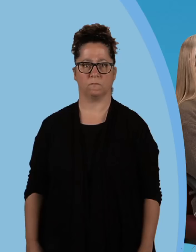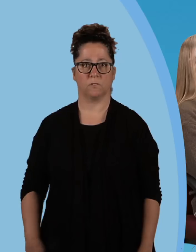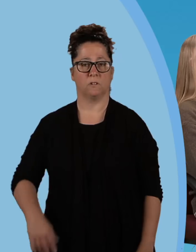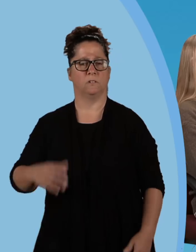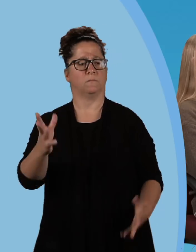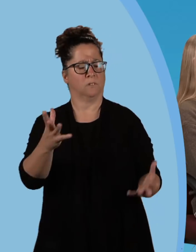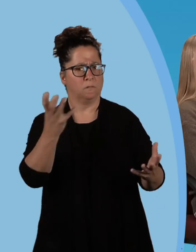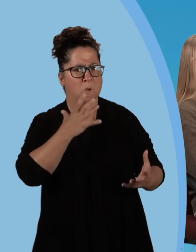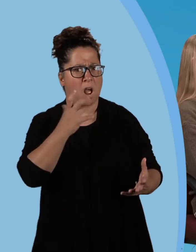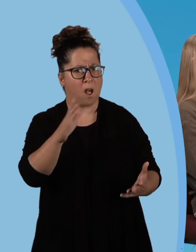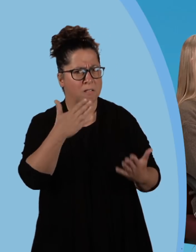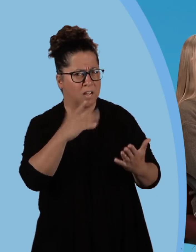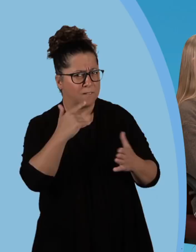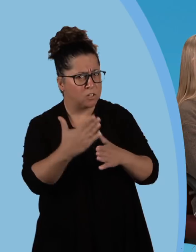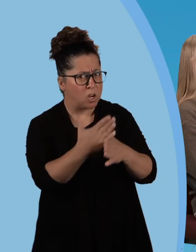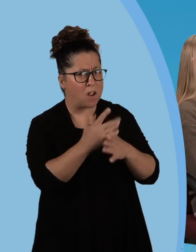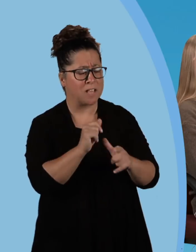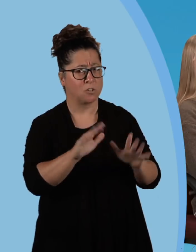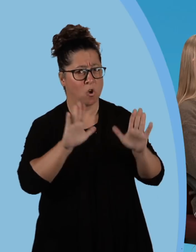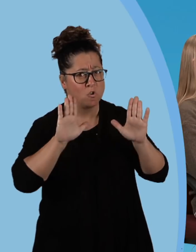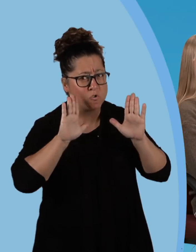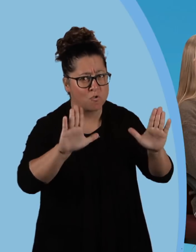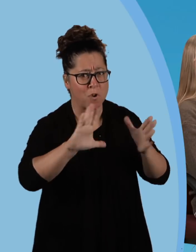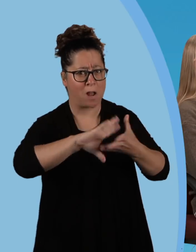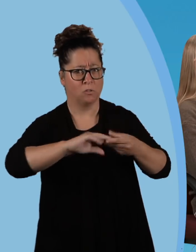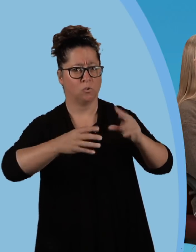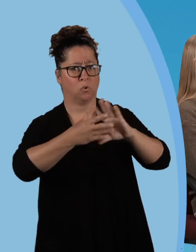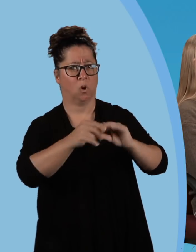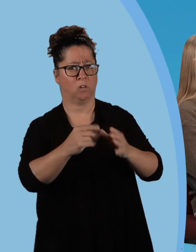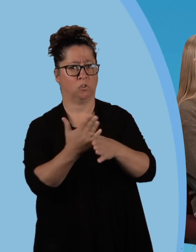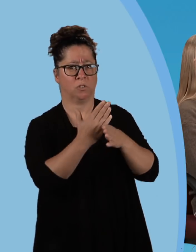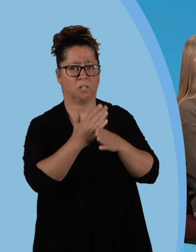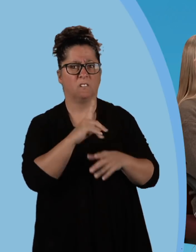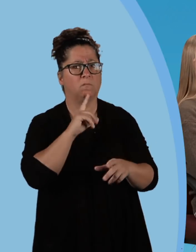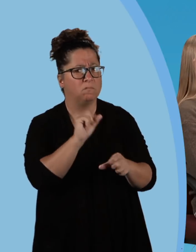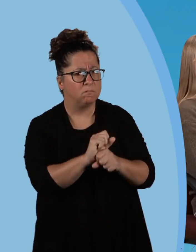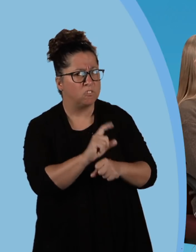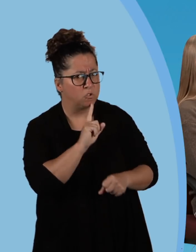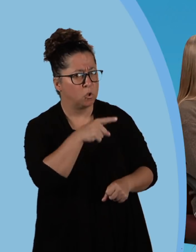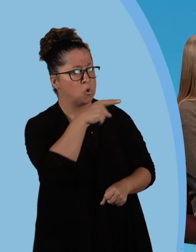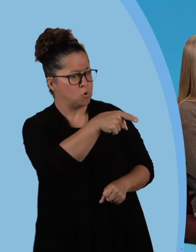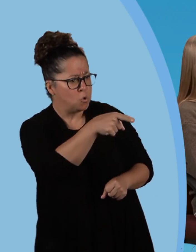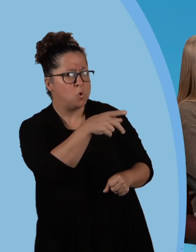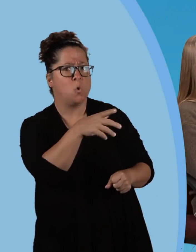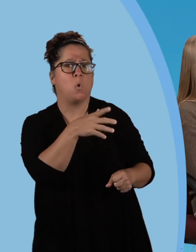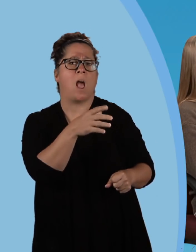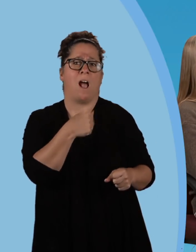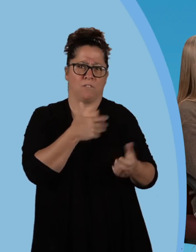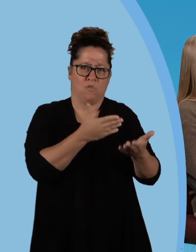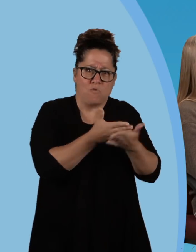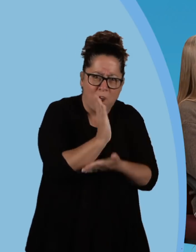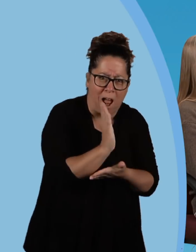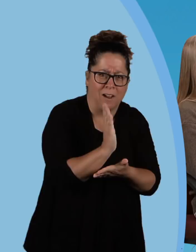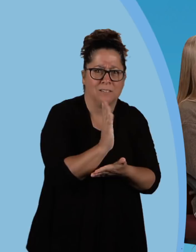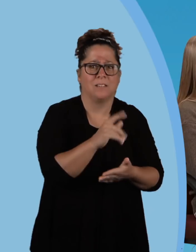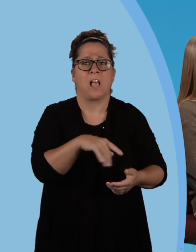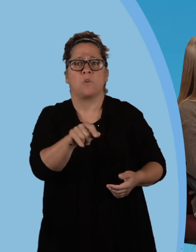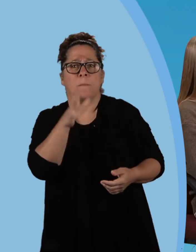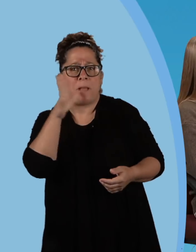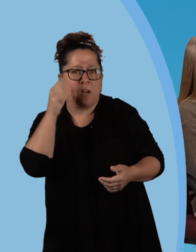Is that common? Wow thanks for sharing that. That's a great story to share. And it is true that you have both a right